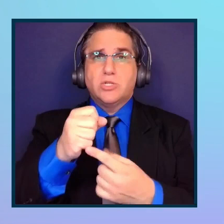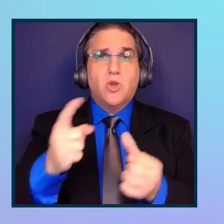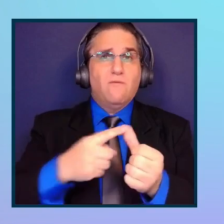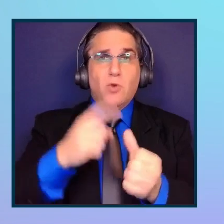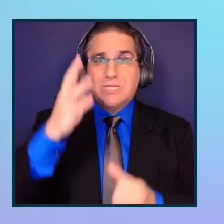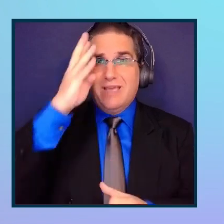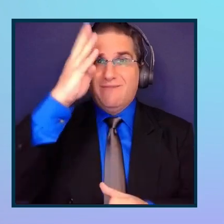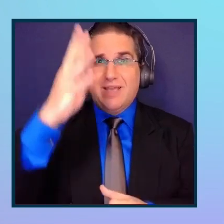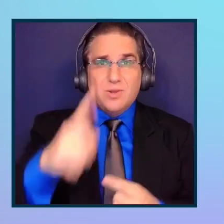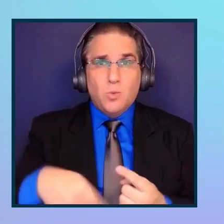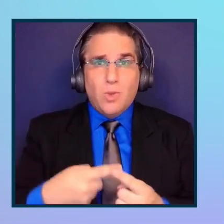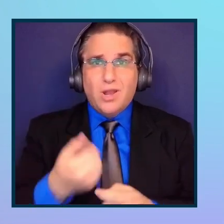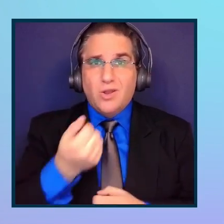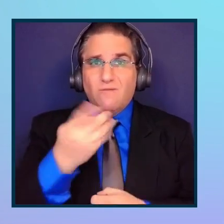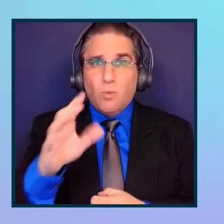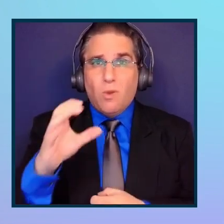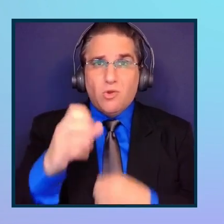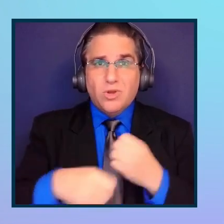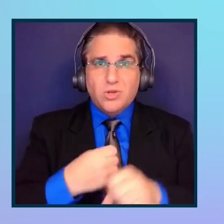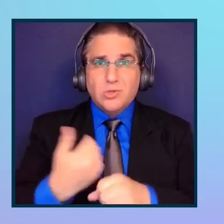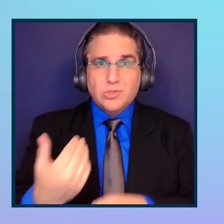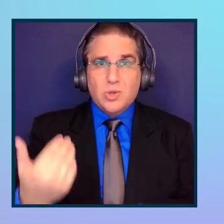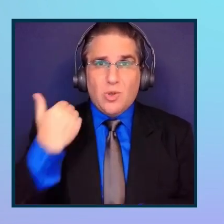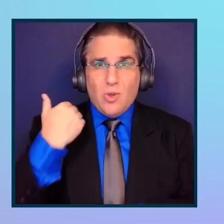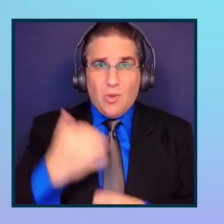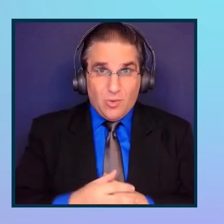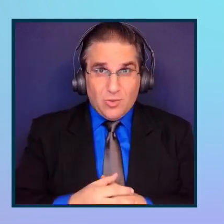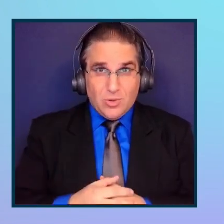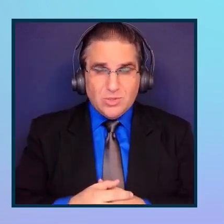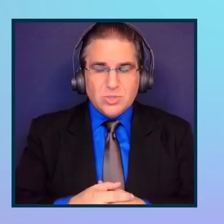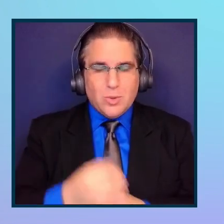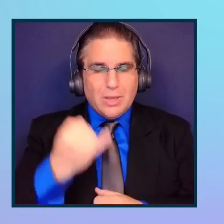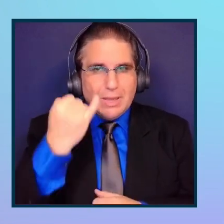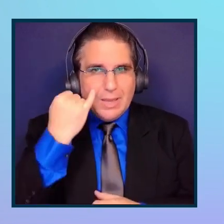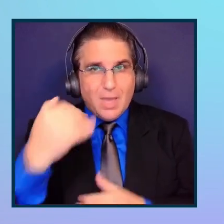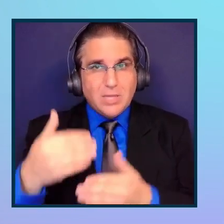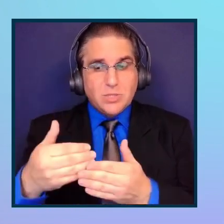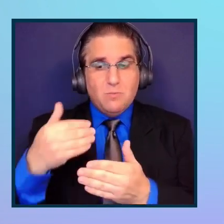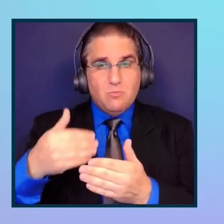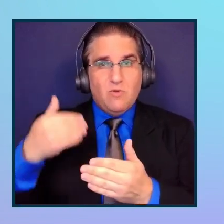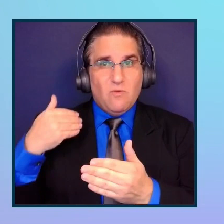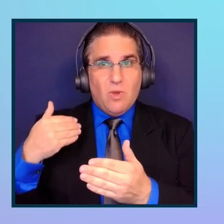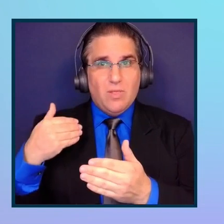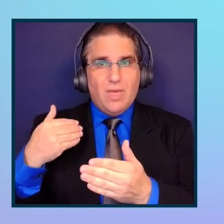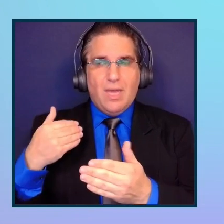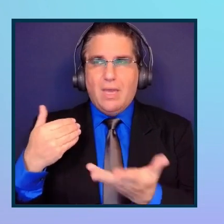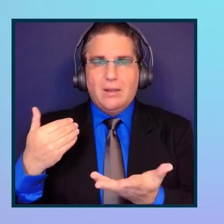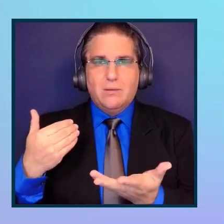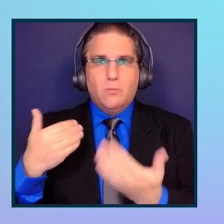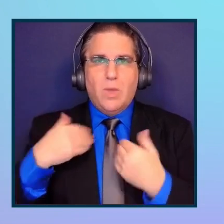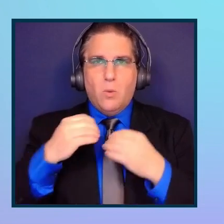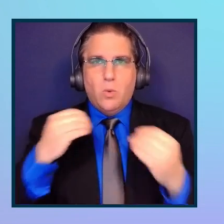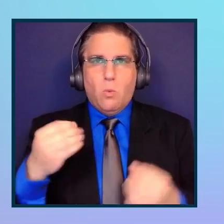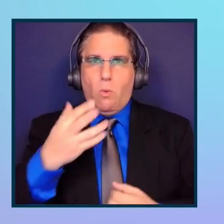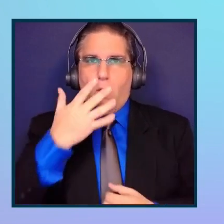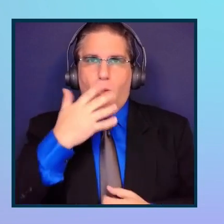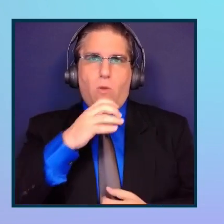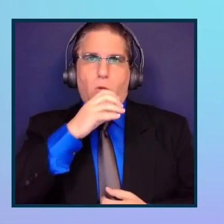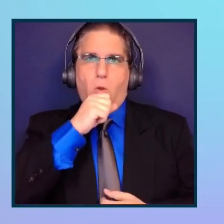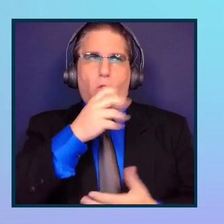And before that it was harder to even imagine that there was a color we call orange. So when we talk about words